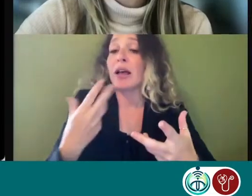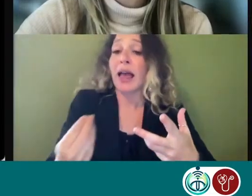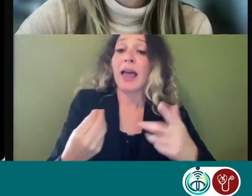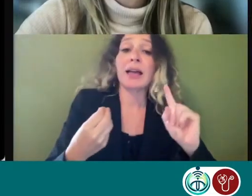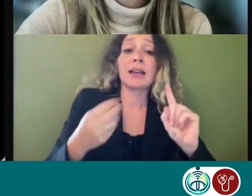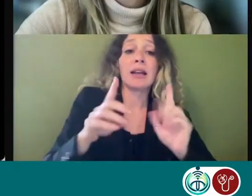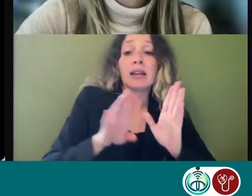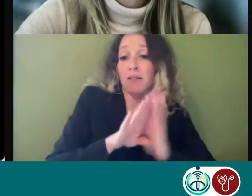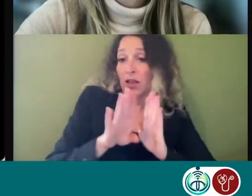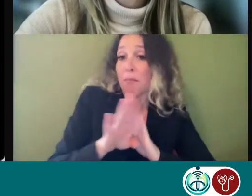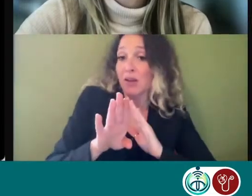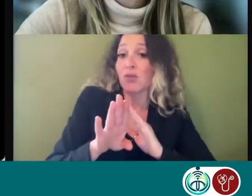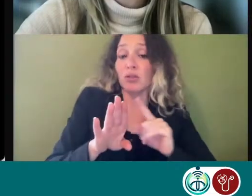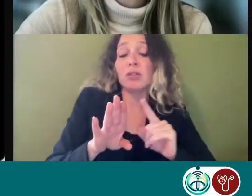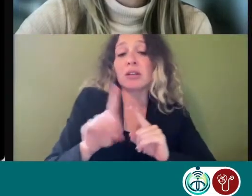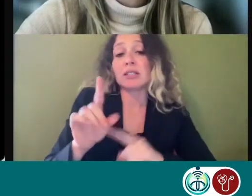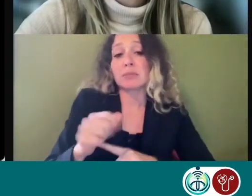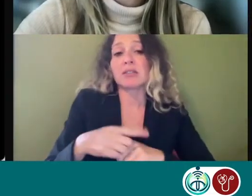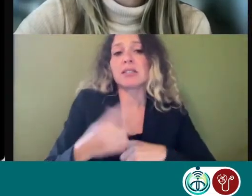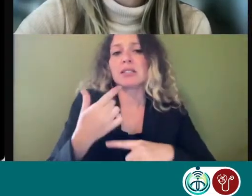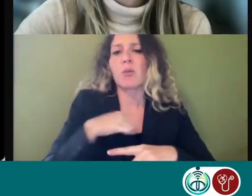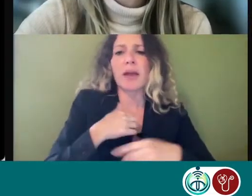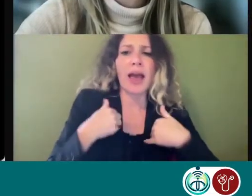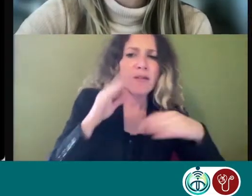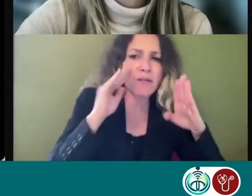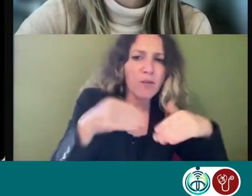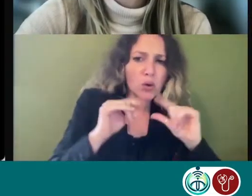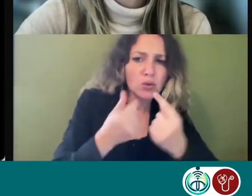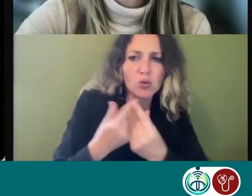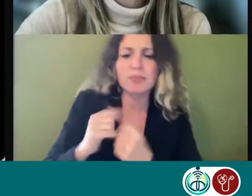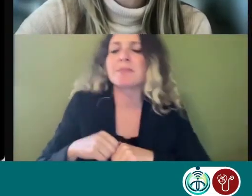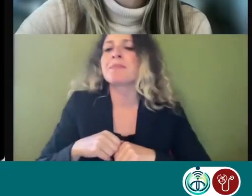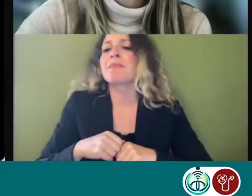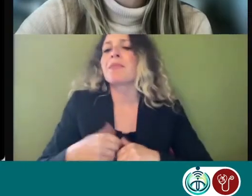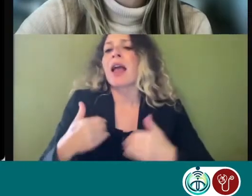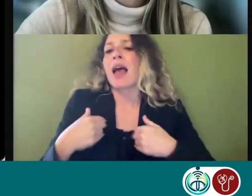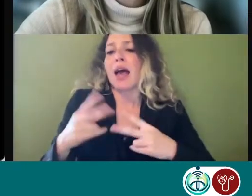participate in these focus groups. And we did it in partnership with two local organizations that